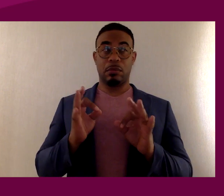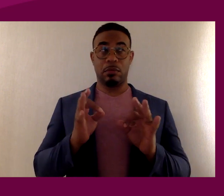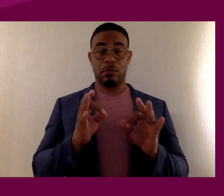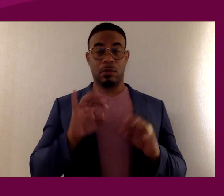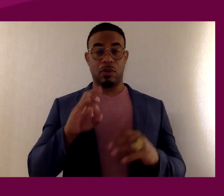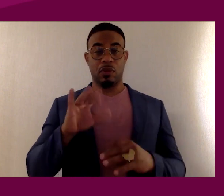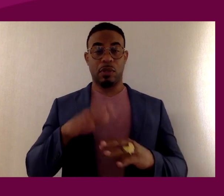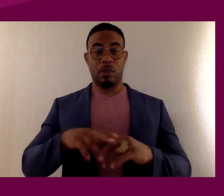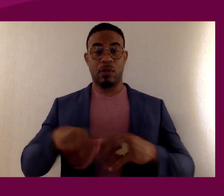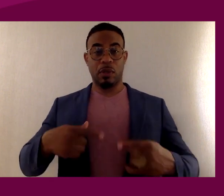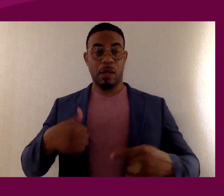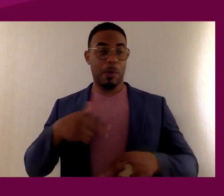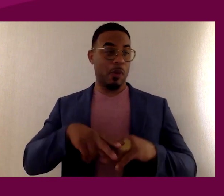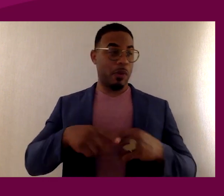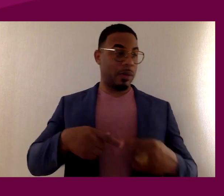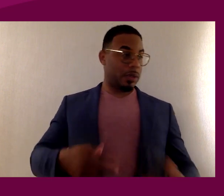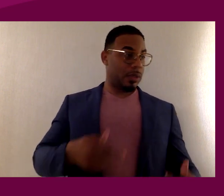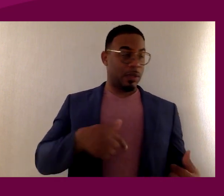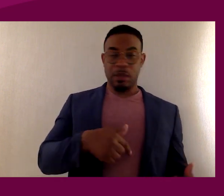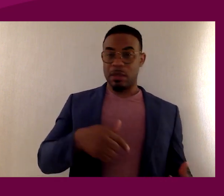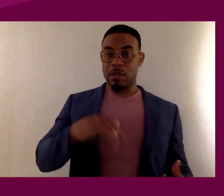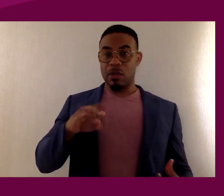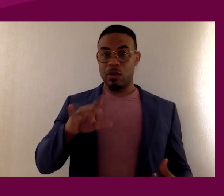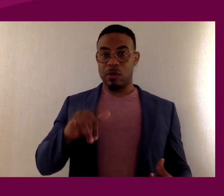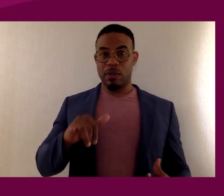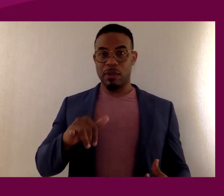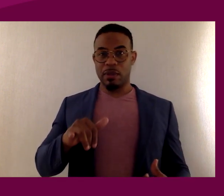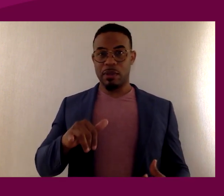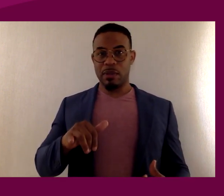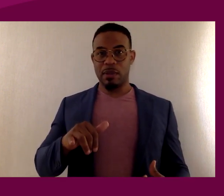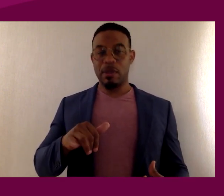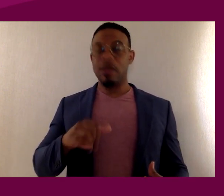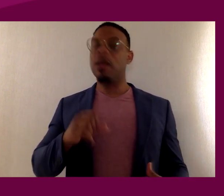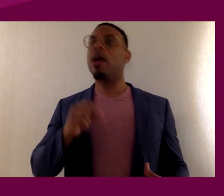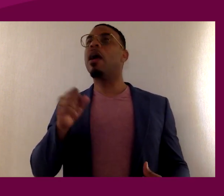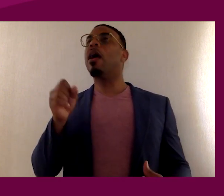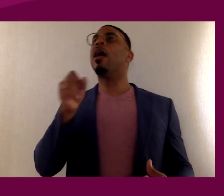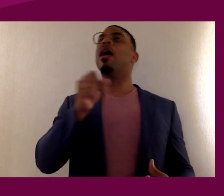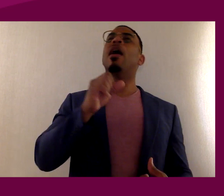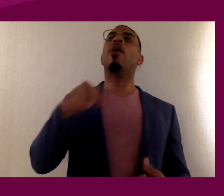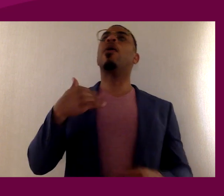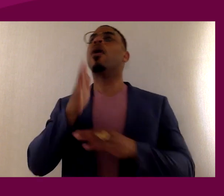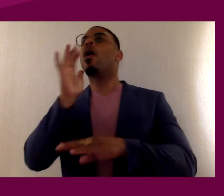White House and I'm looking around and Judy's in a wheelchair, I'm in a wheelchair. Judy busts out